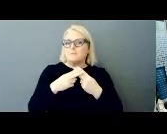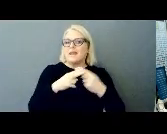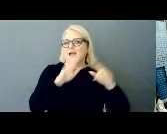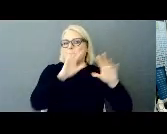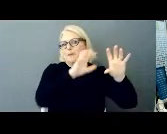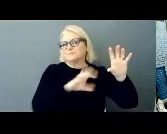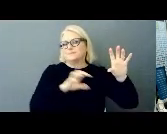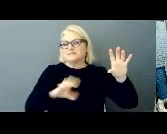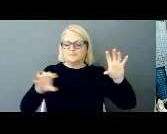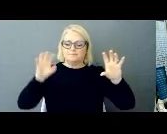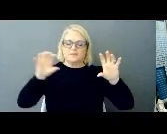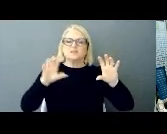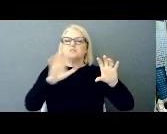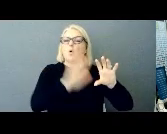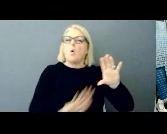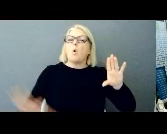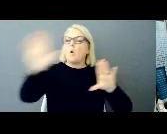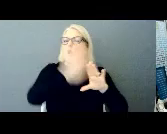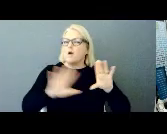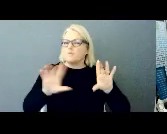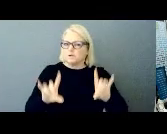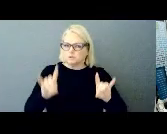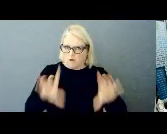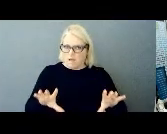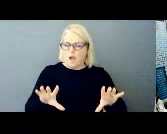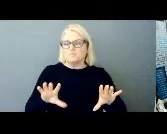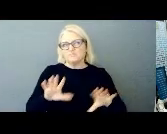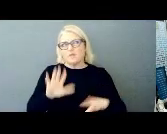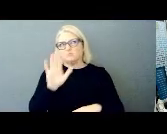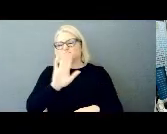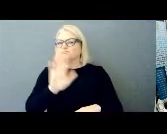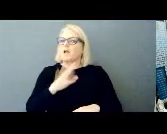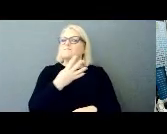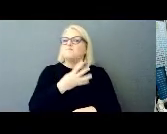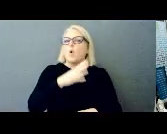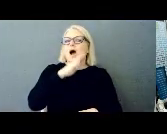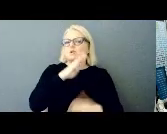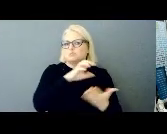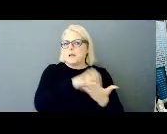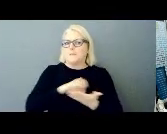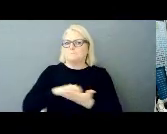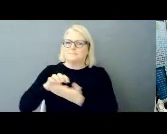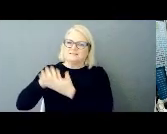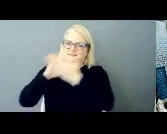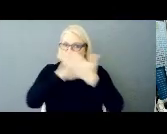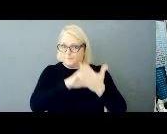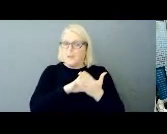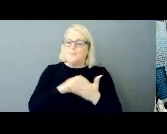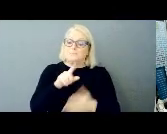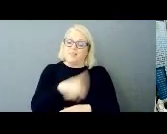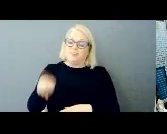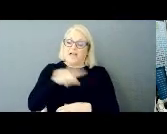You can see the little dots, there's about over 400. And the National Child and Family Hubs Network is saying, "Hey, there's all these different front doors.